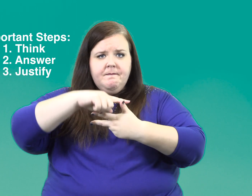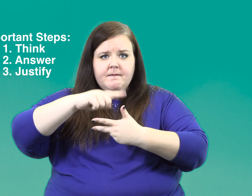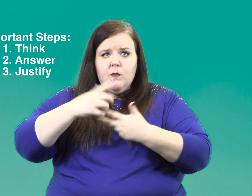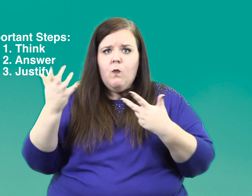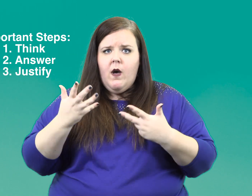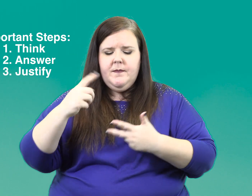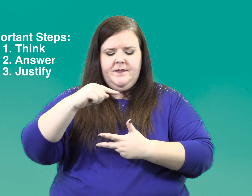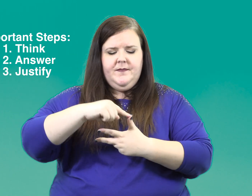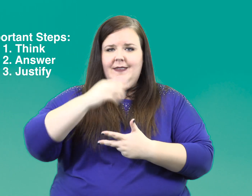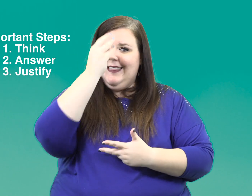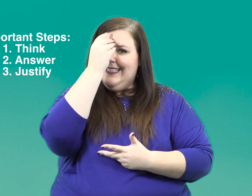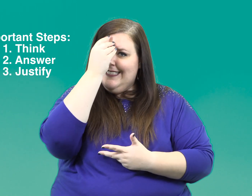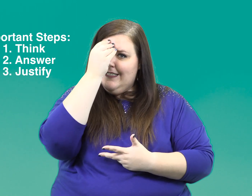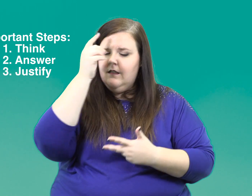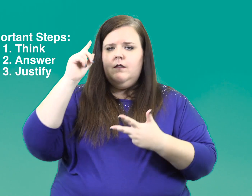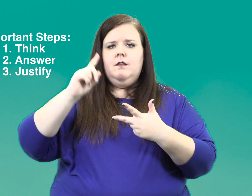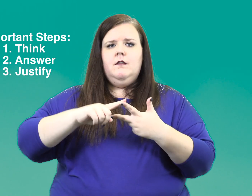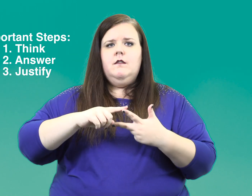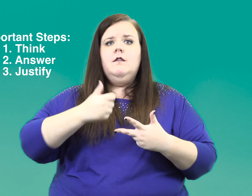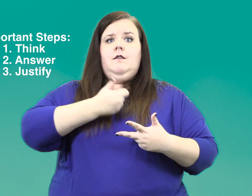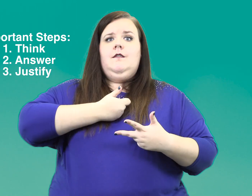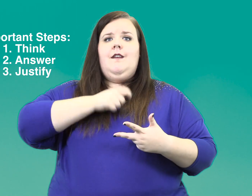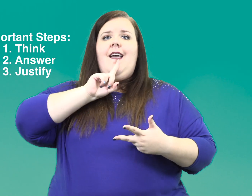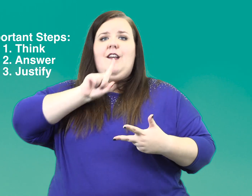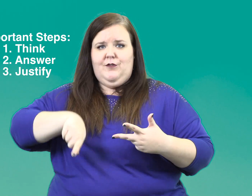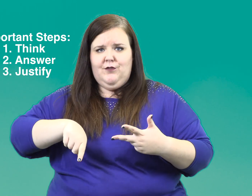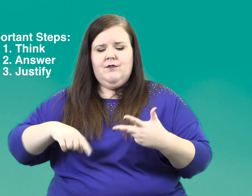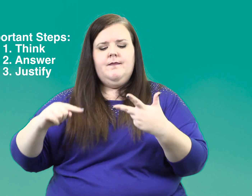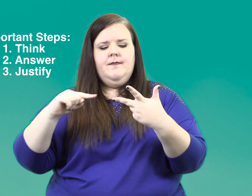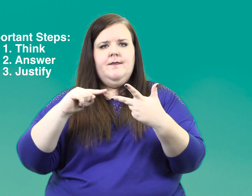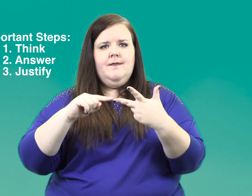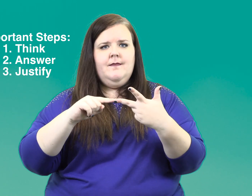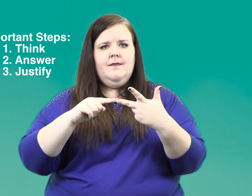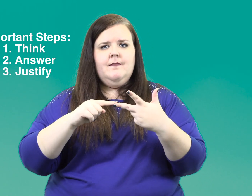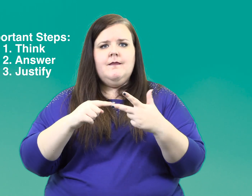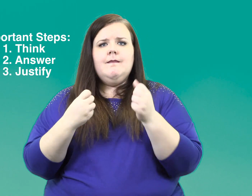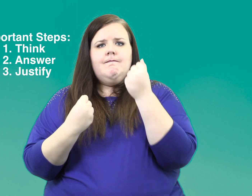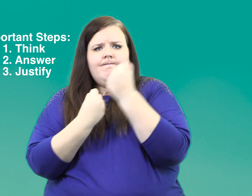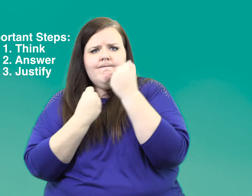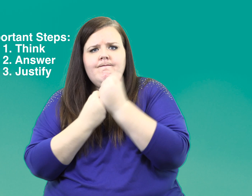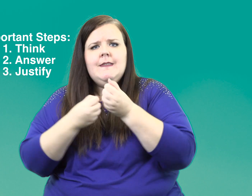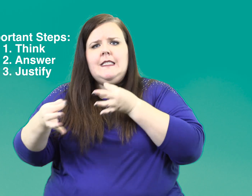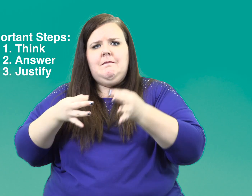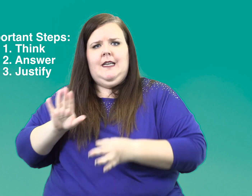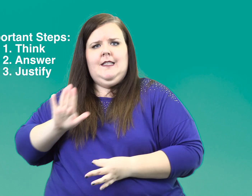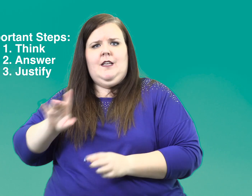I review the important steps: think, answer, and explain your answer with support.